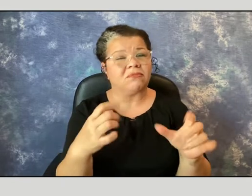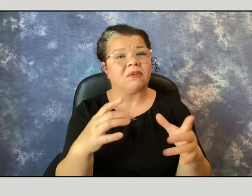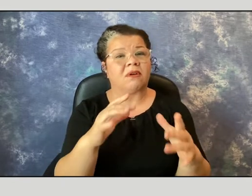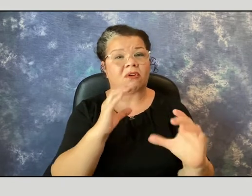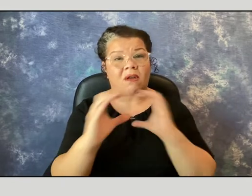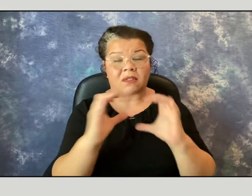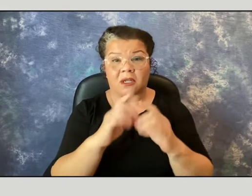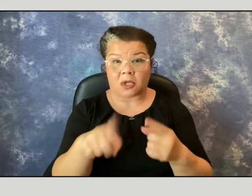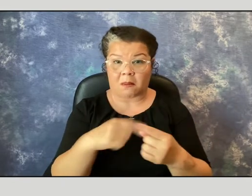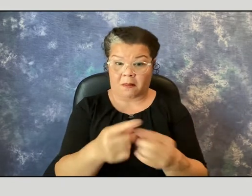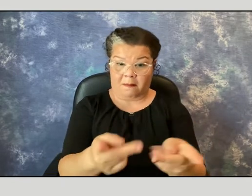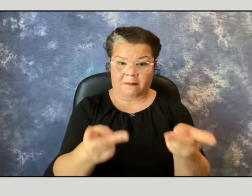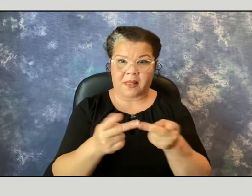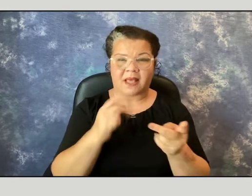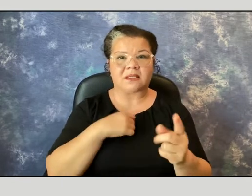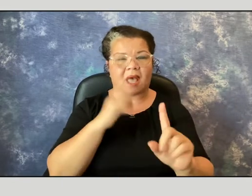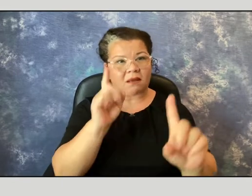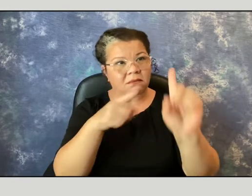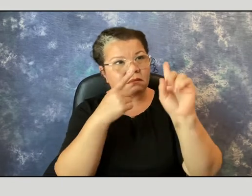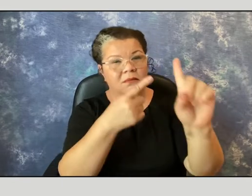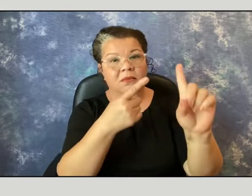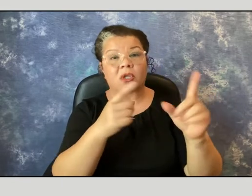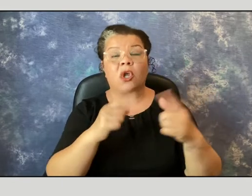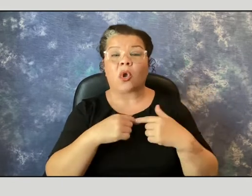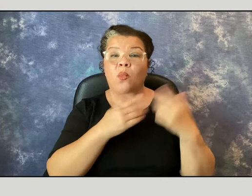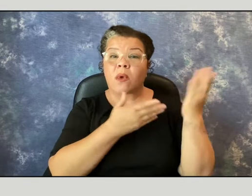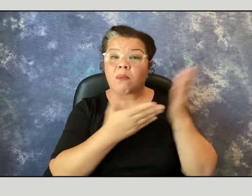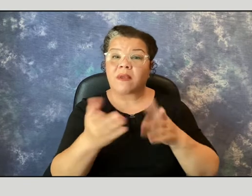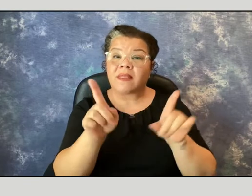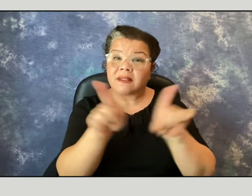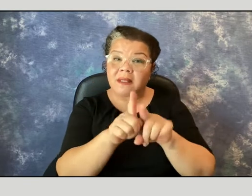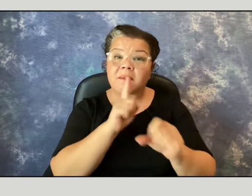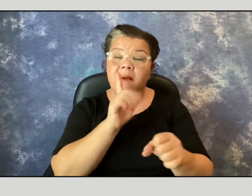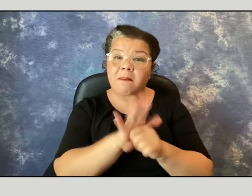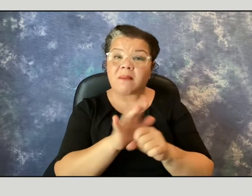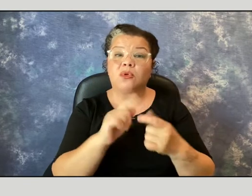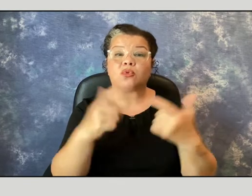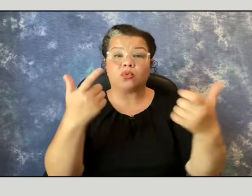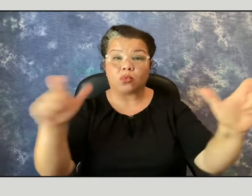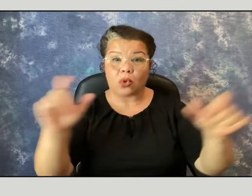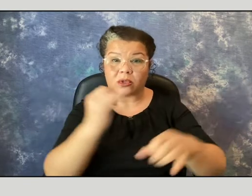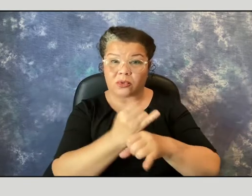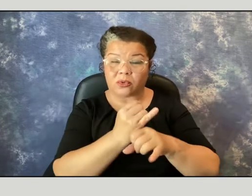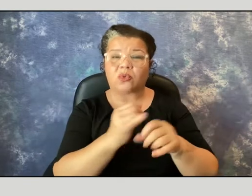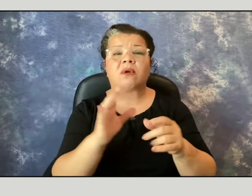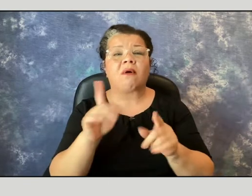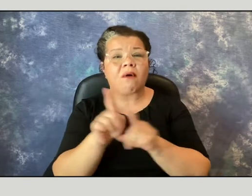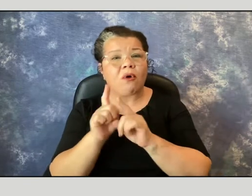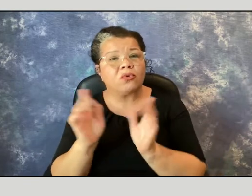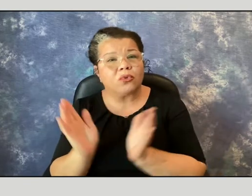We bring the same commitment to large institutions as to smaller community organizations, and support those